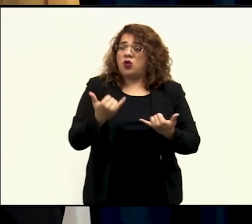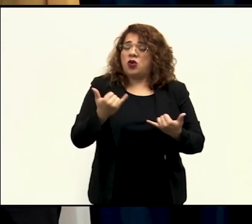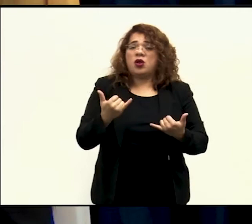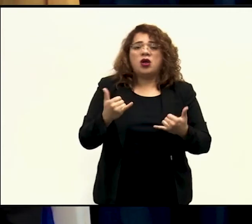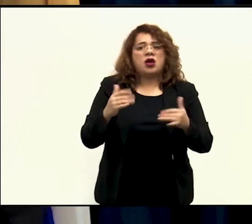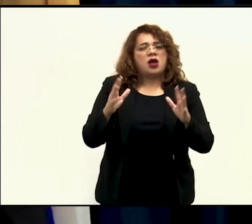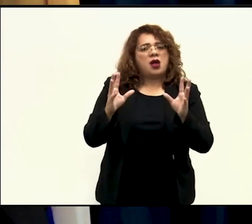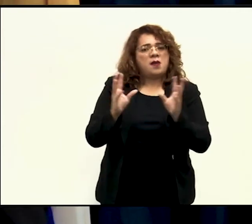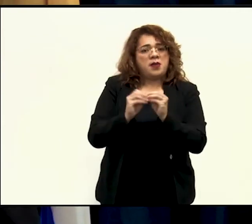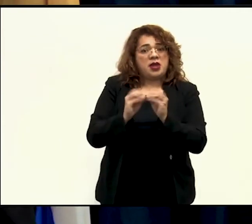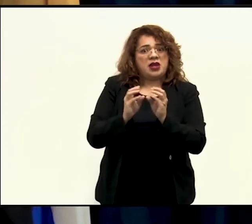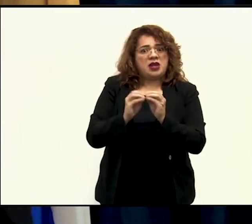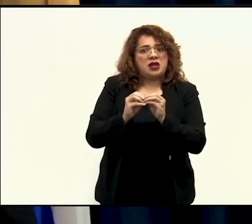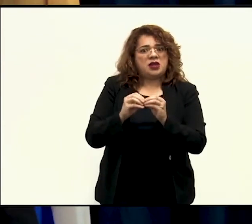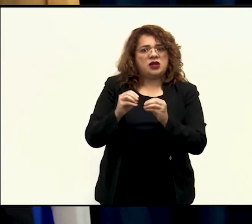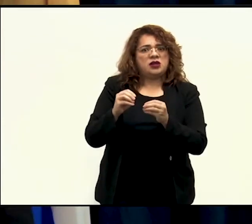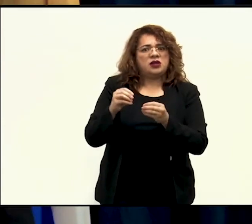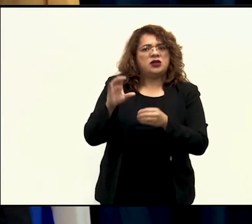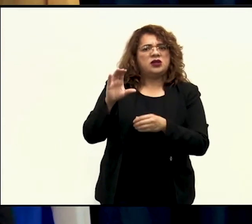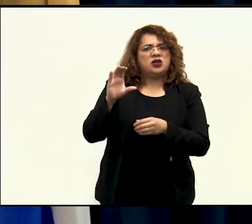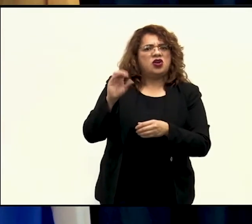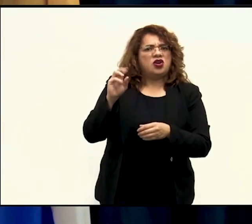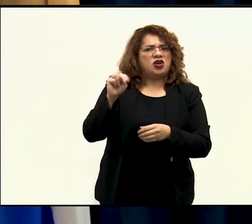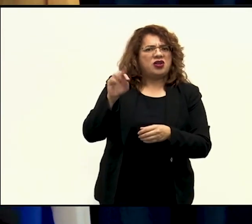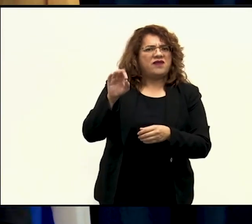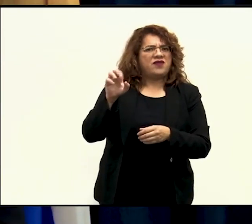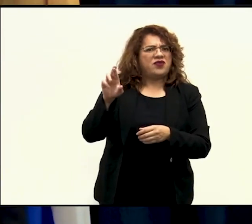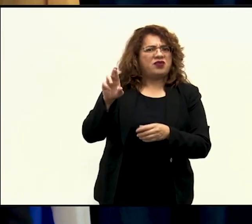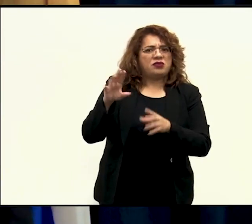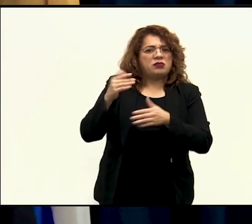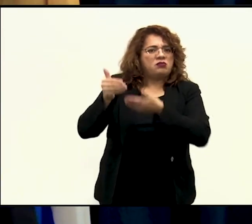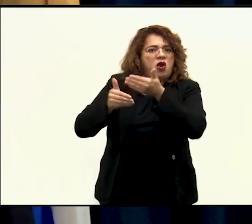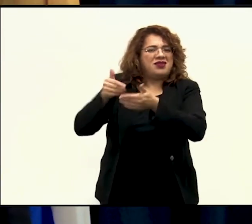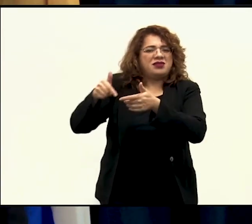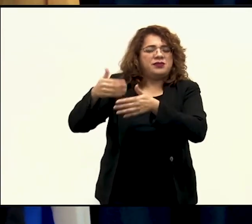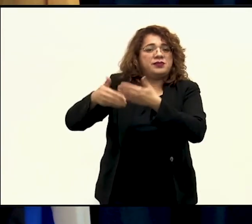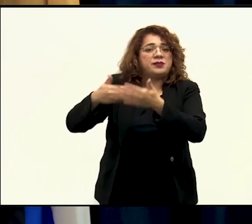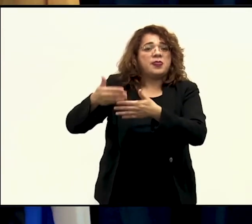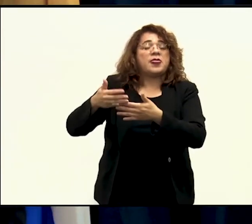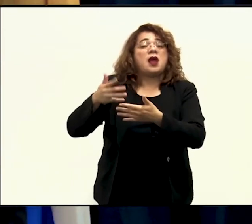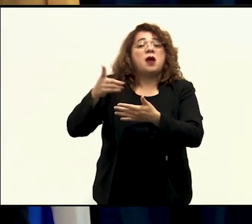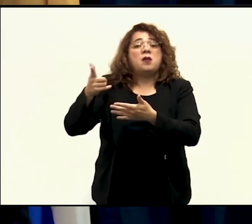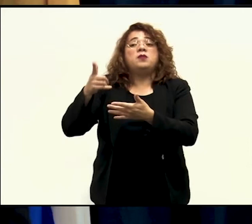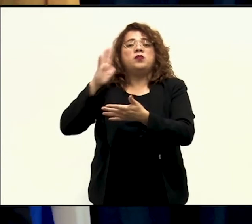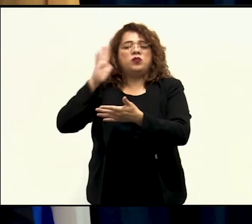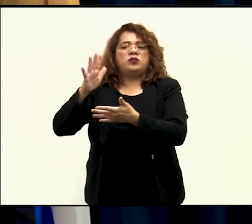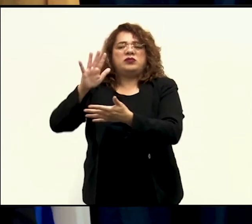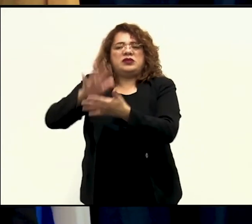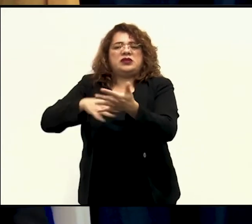that is going on right now and maybe I think if you sent that over to the city manager's office, they can probably answer that question.